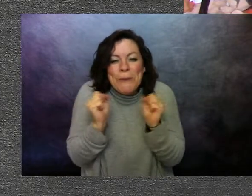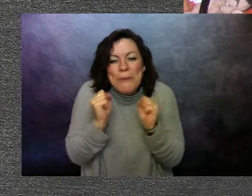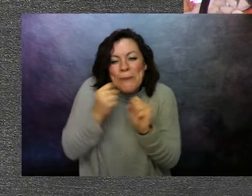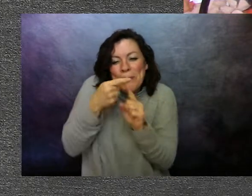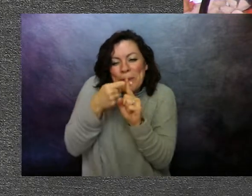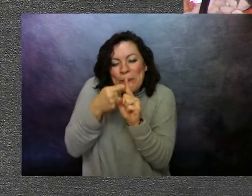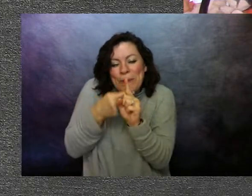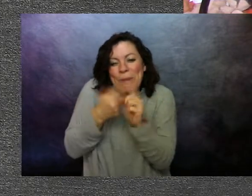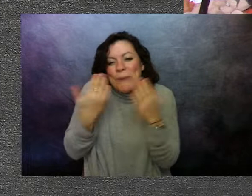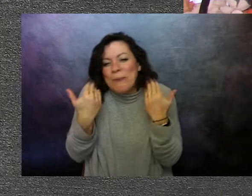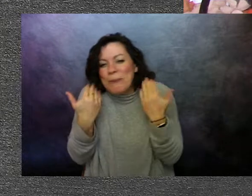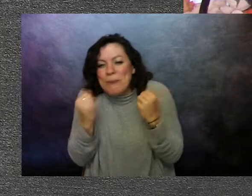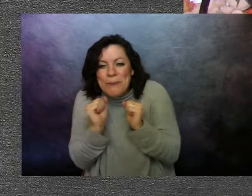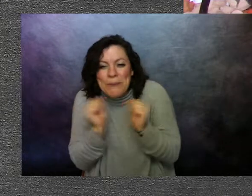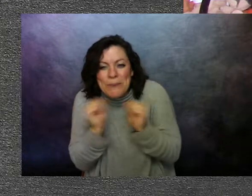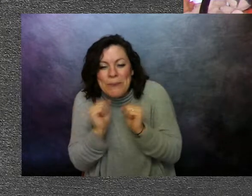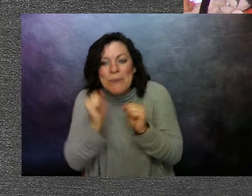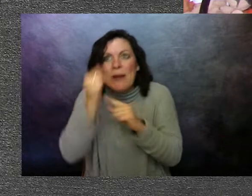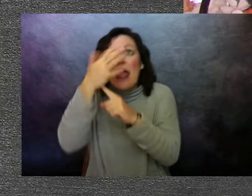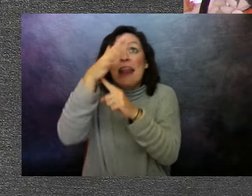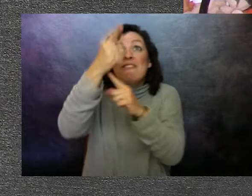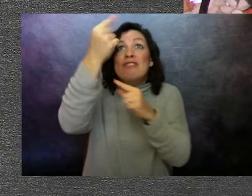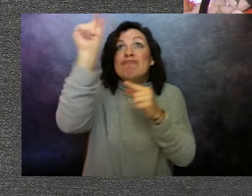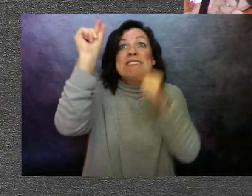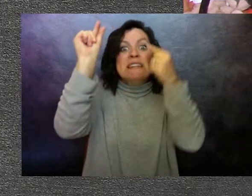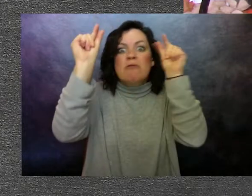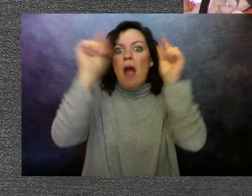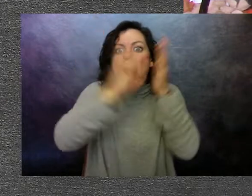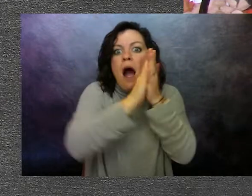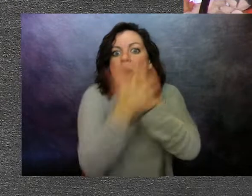to get cooler outside and the leaves are changing colors.